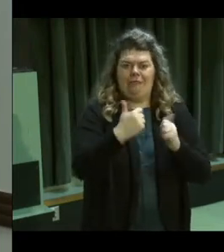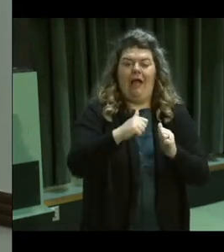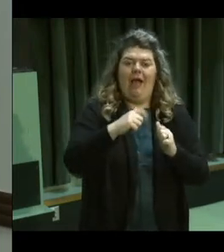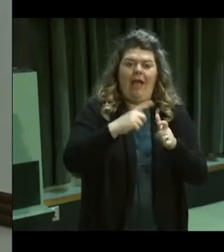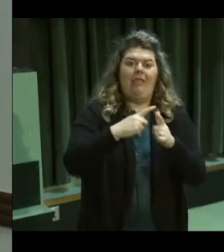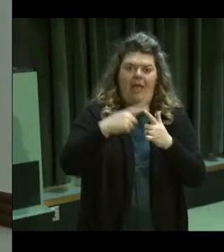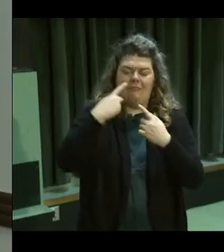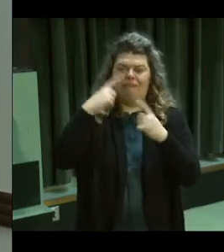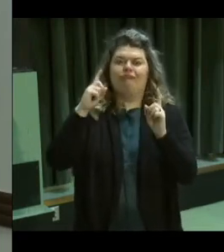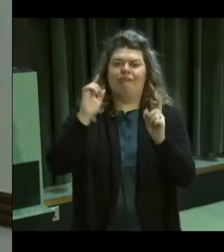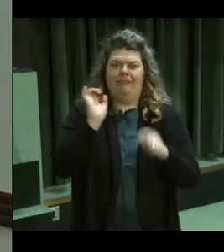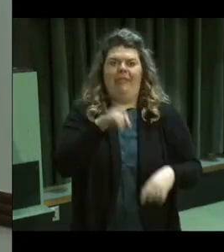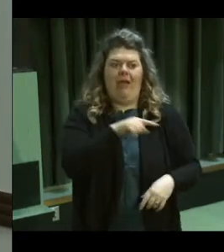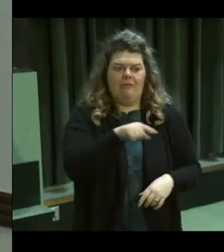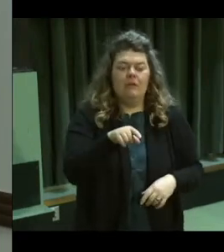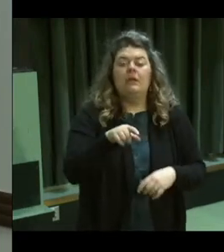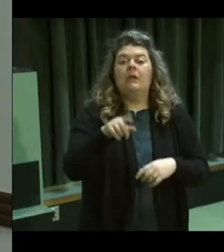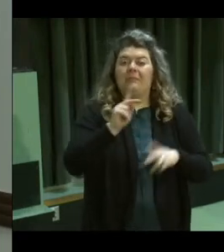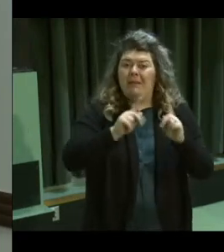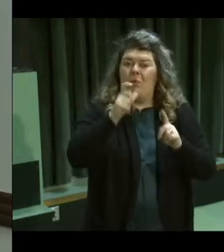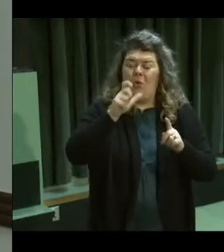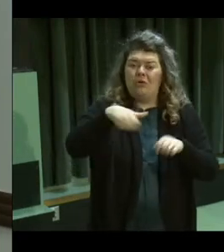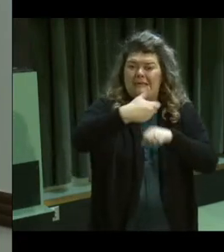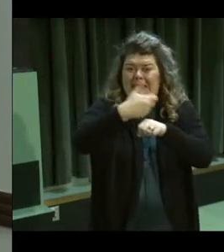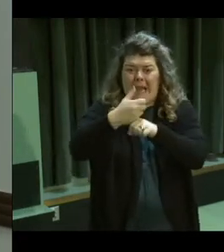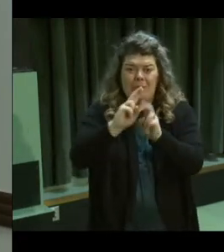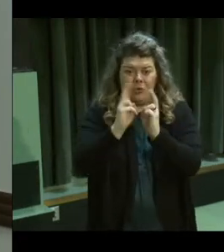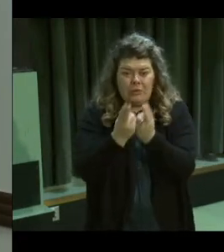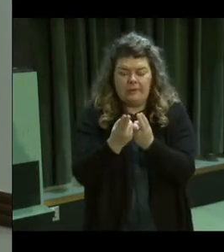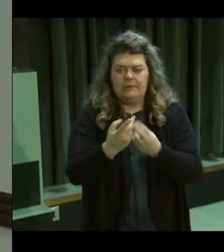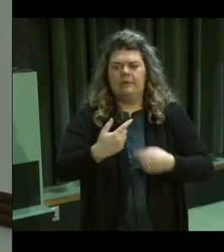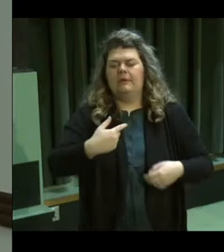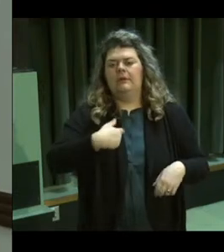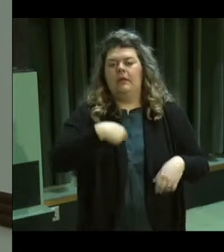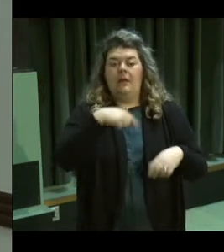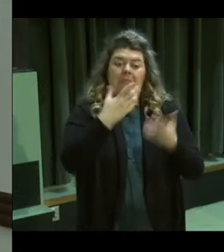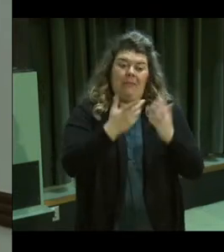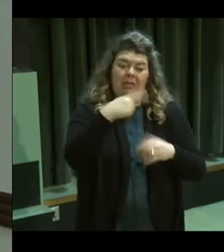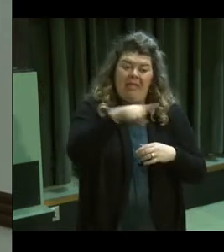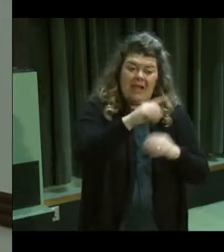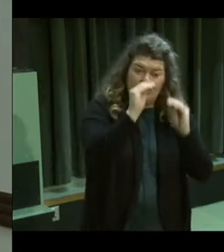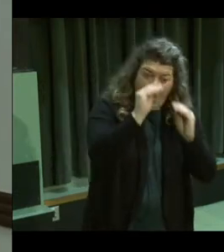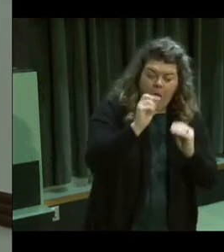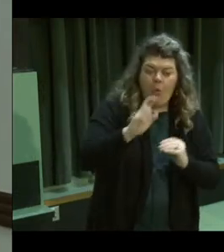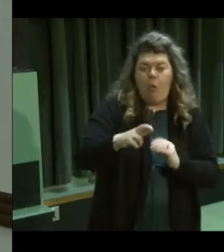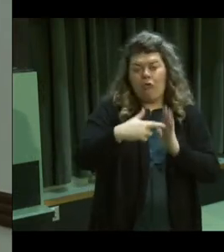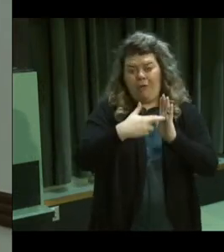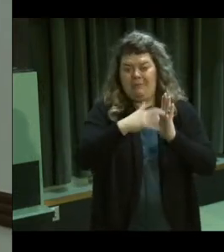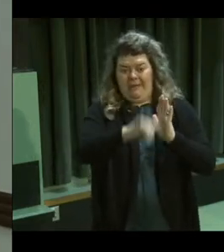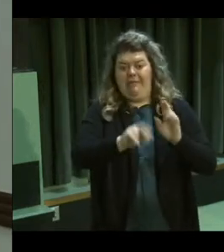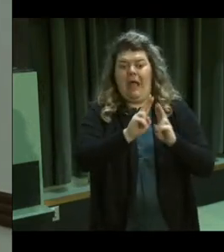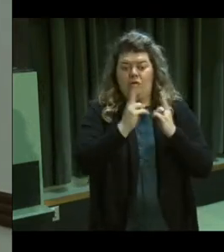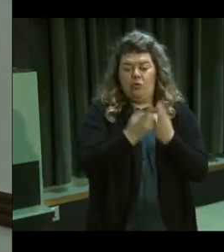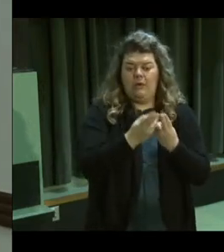you know, we have people who are organizing unions and that I've